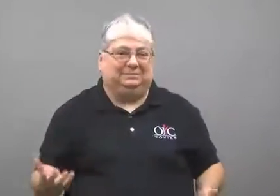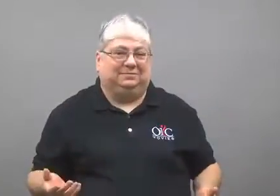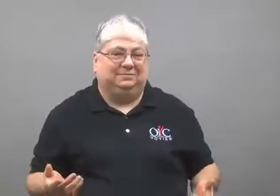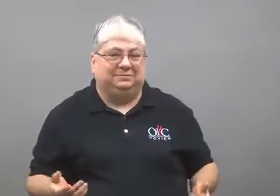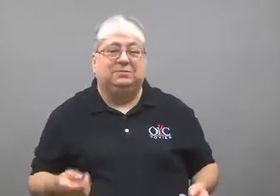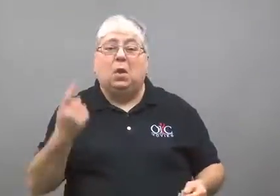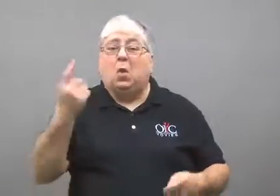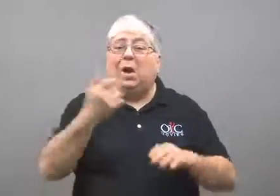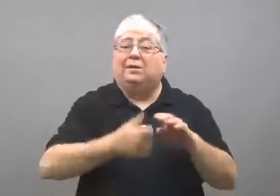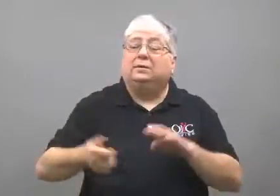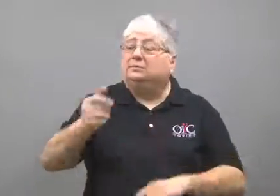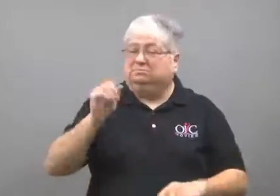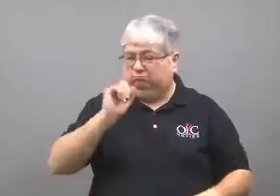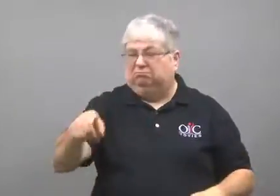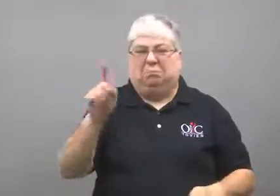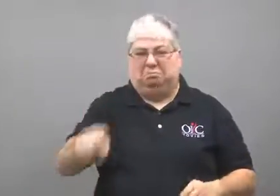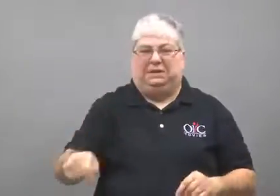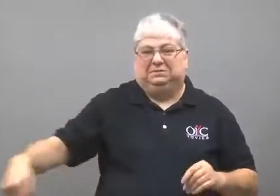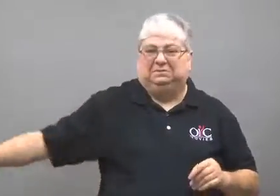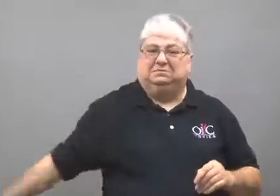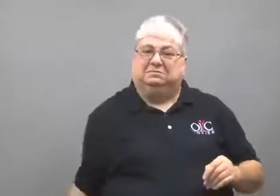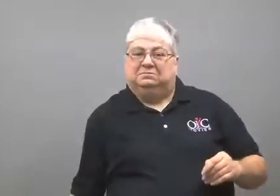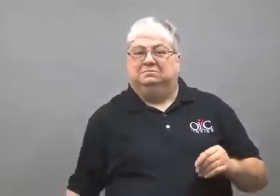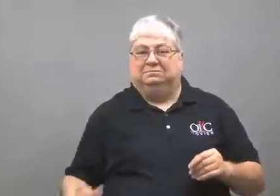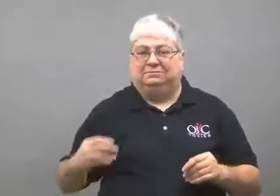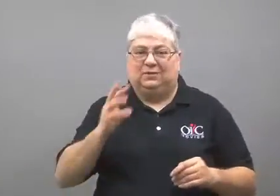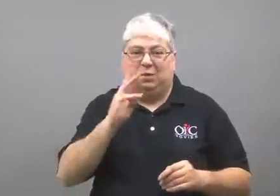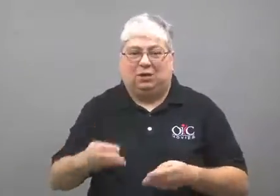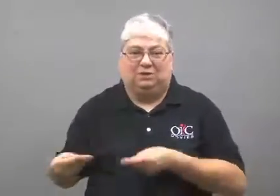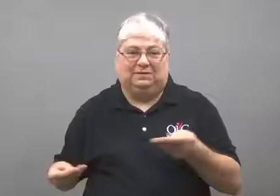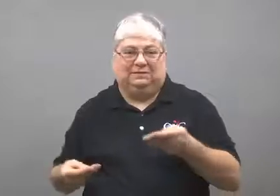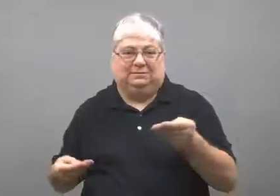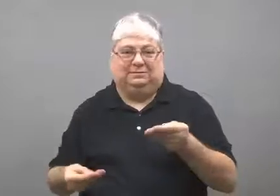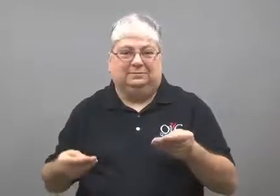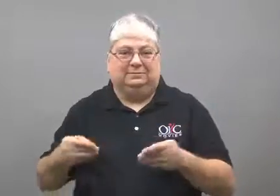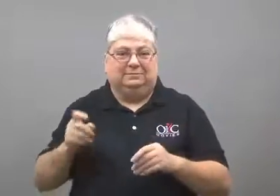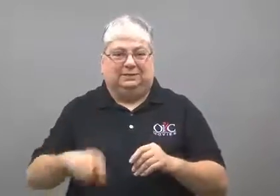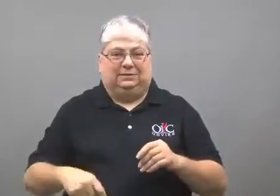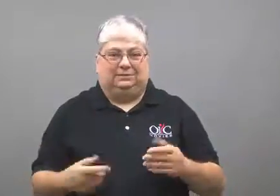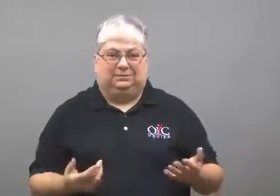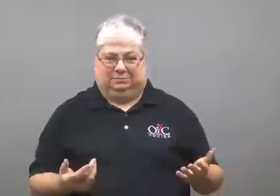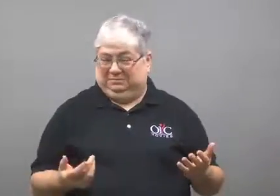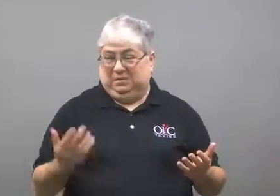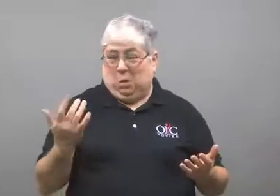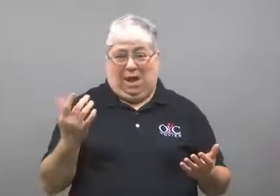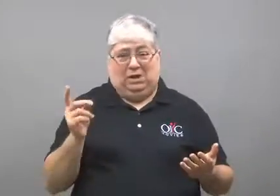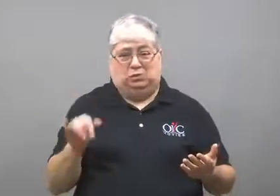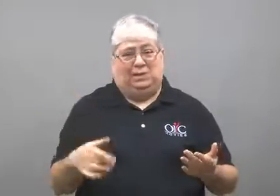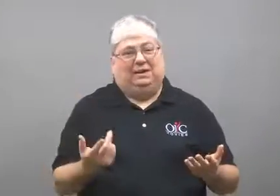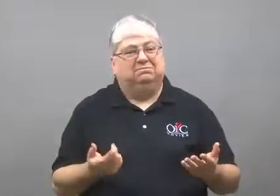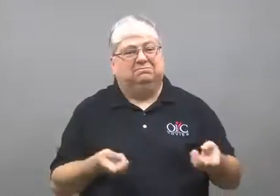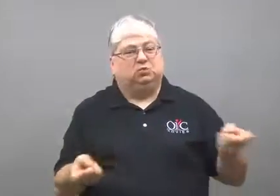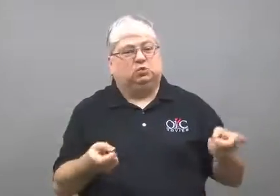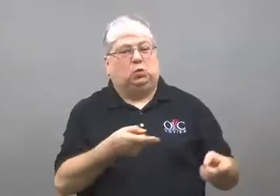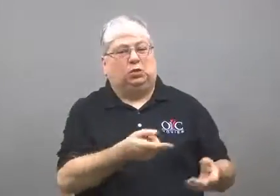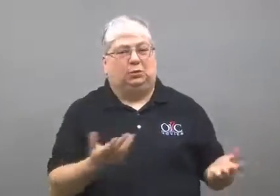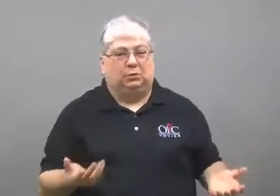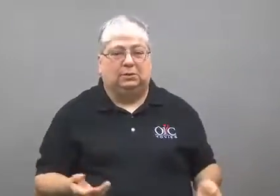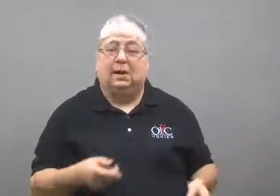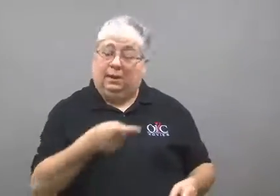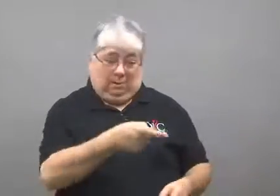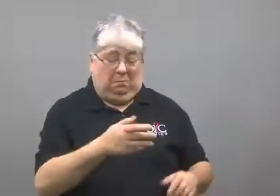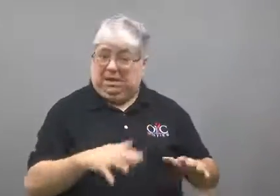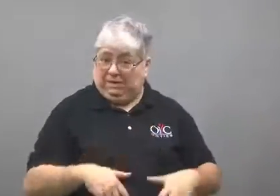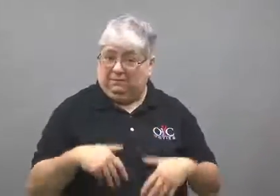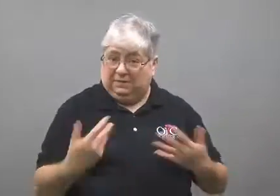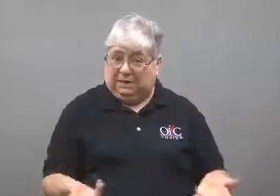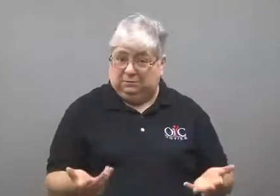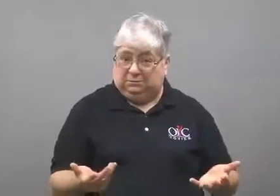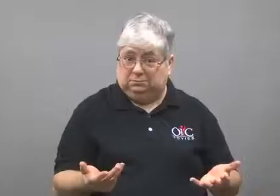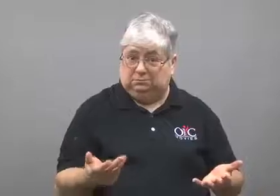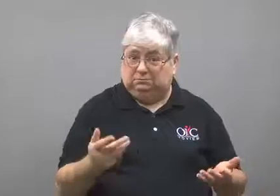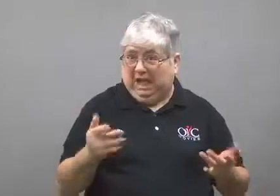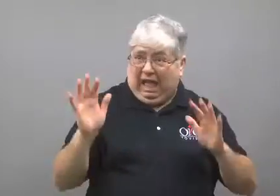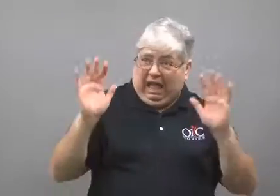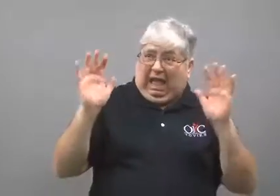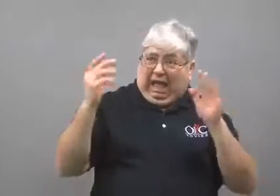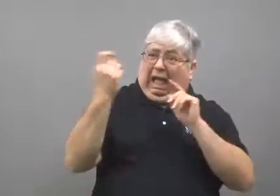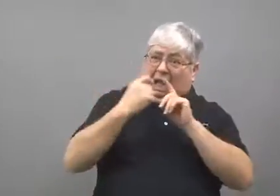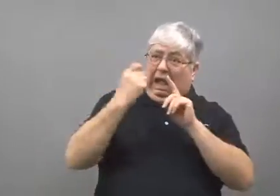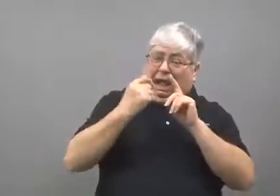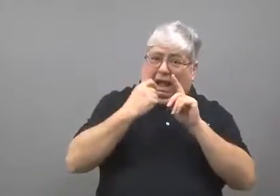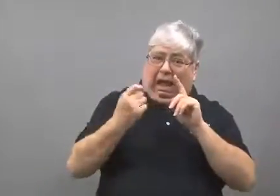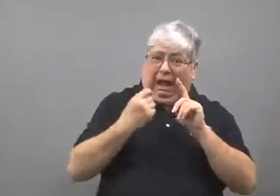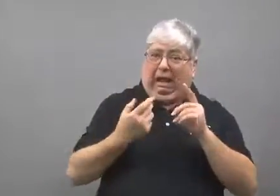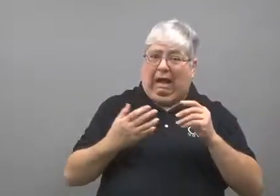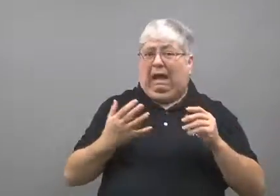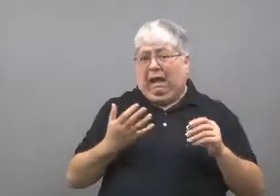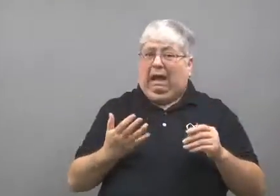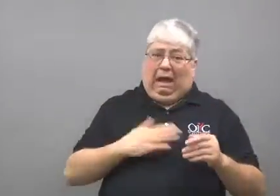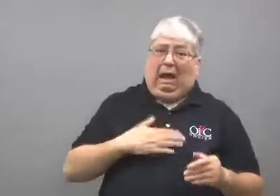An official ordered him rectally hydrated, just to exercise control over him.